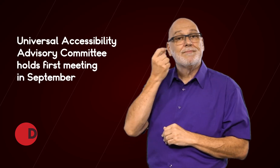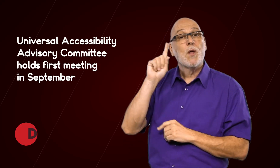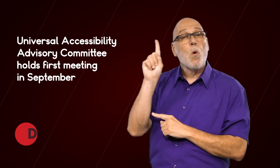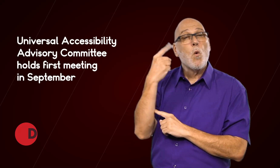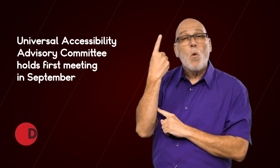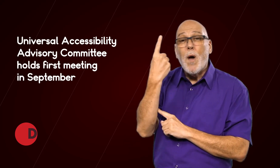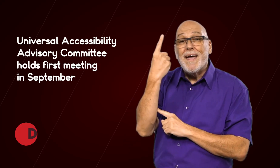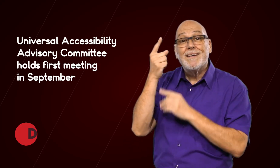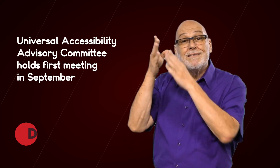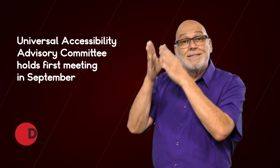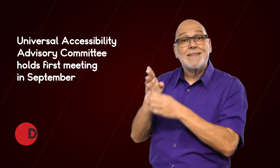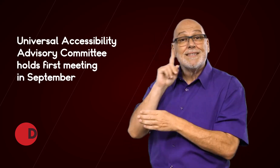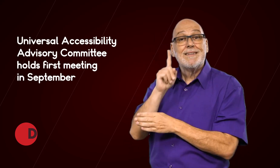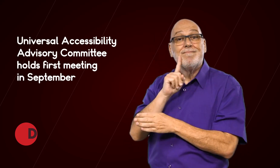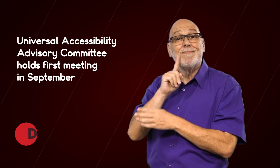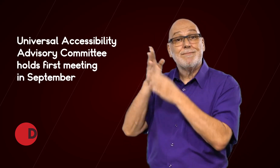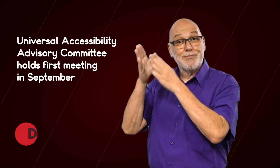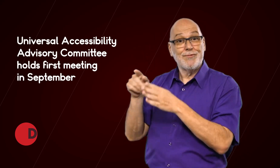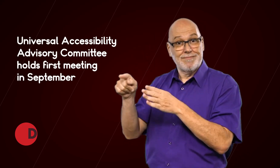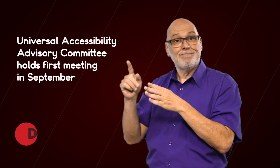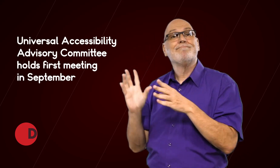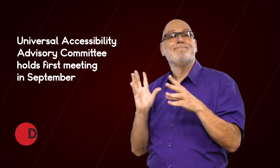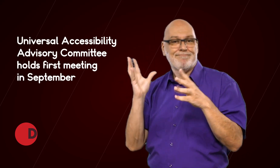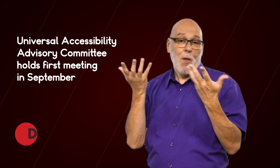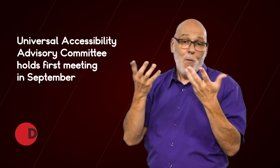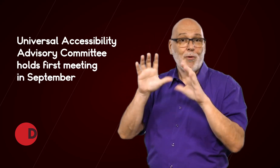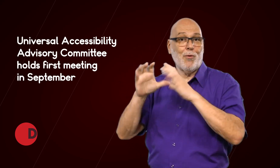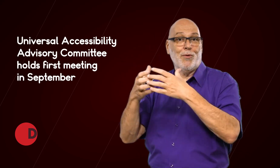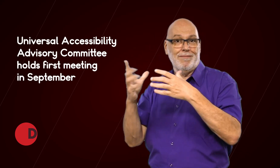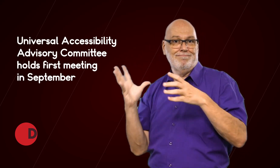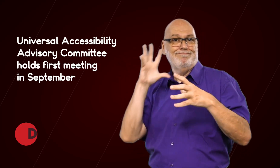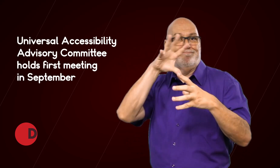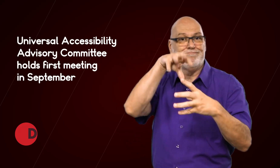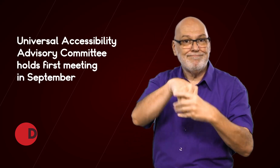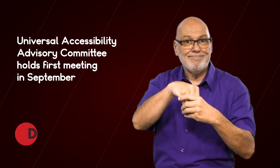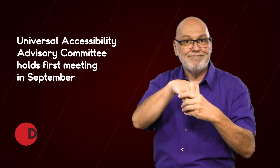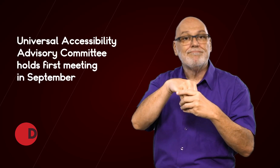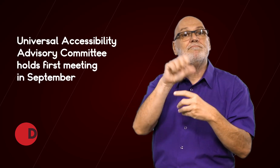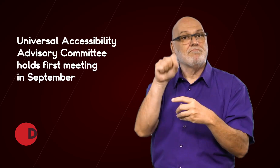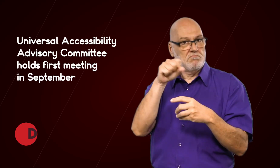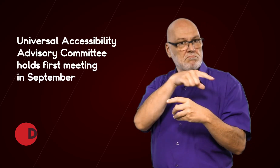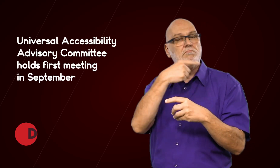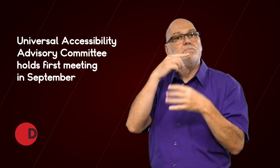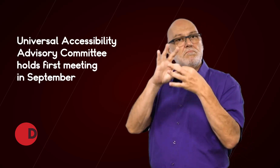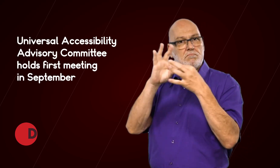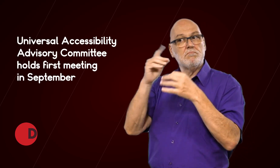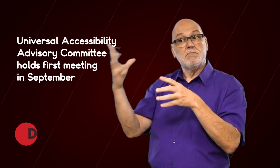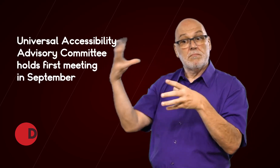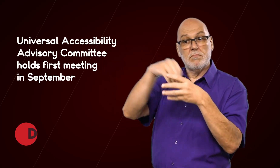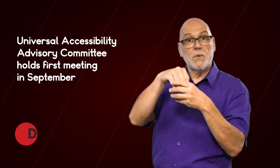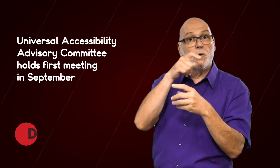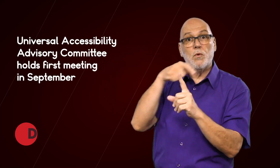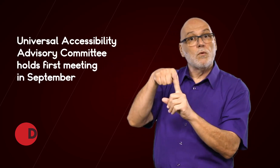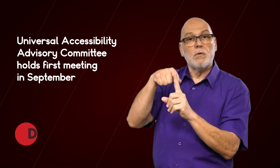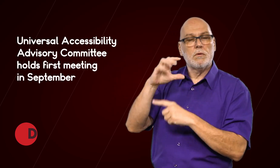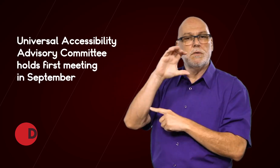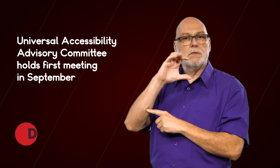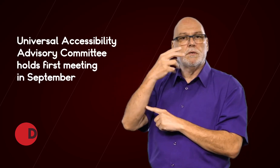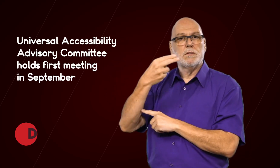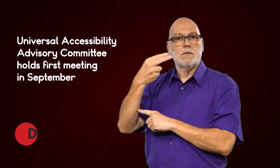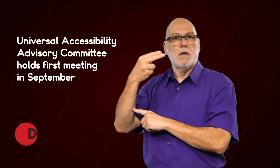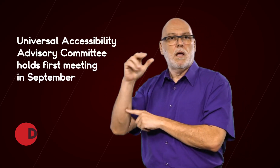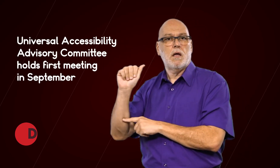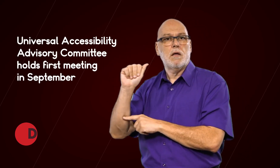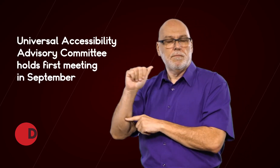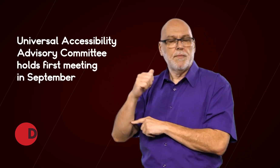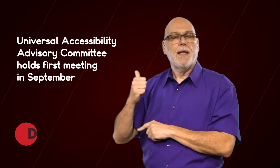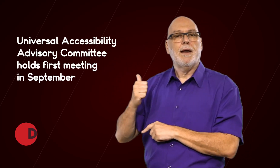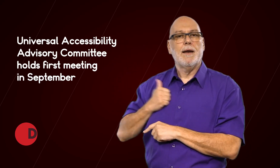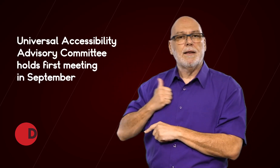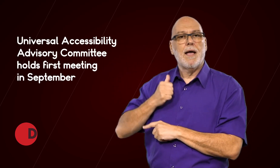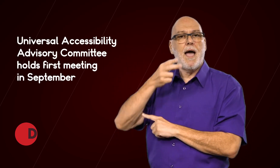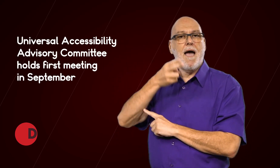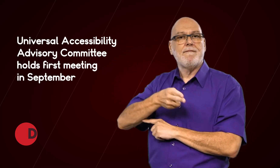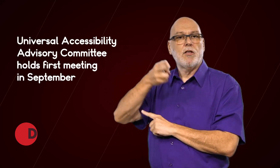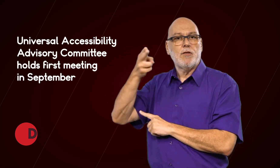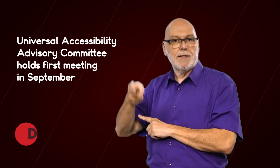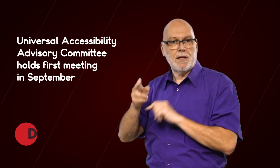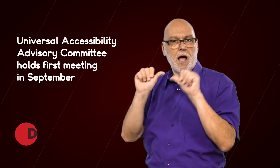group on the committee they mentioned is the Canadian Hard of Hearing